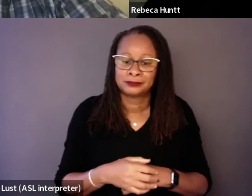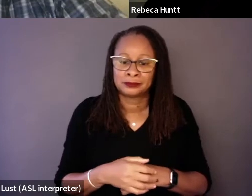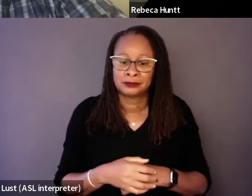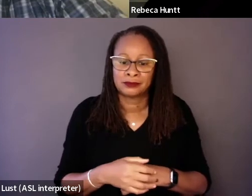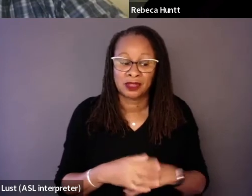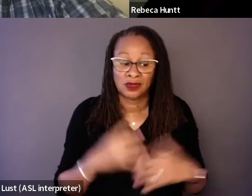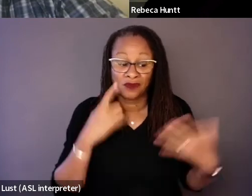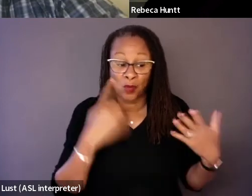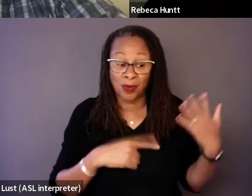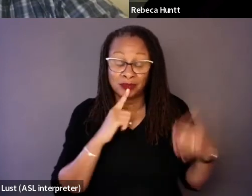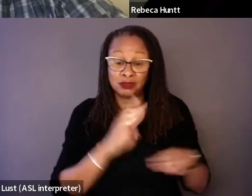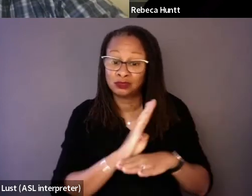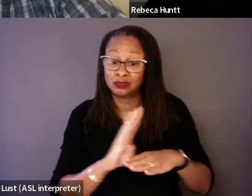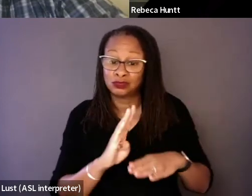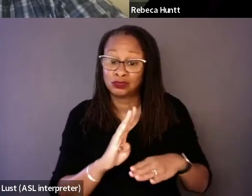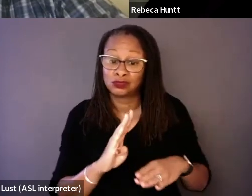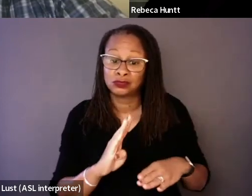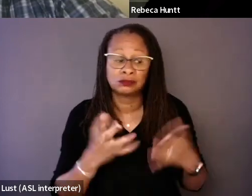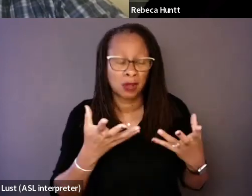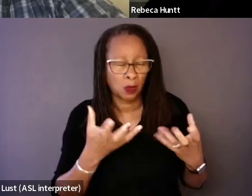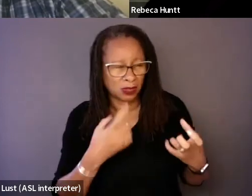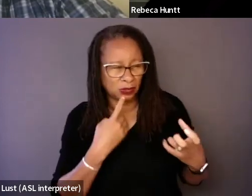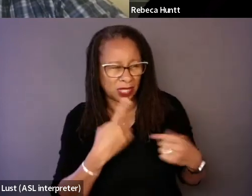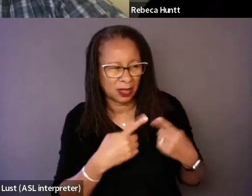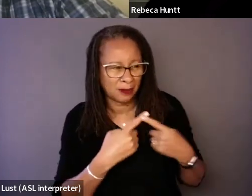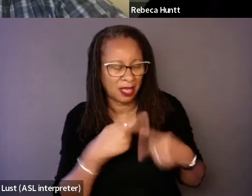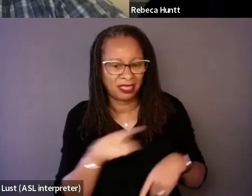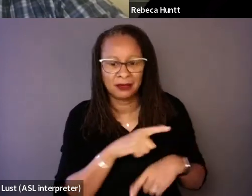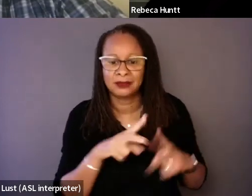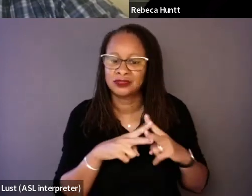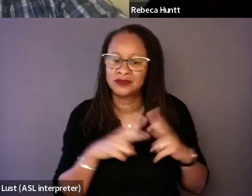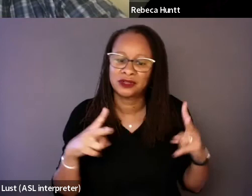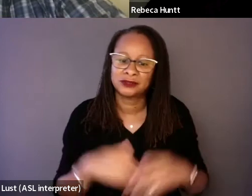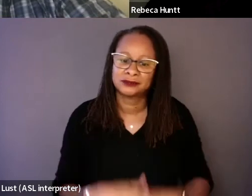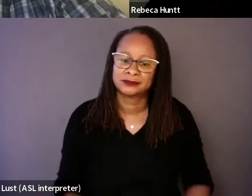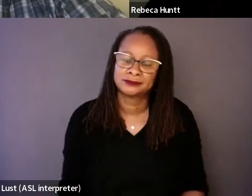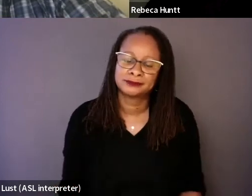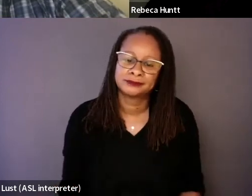for what I actually wanted to say about them was really rich.